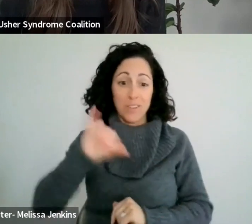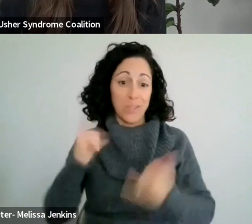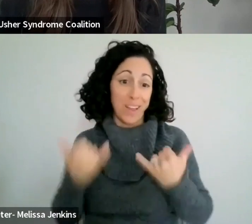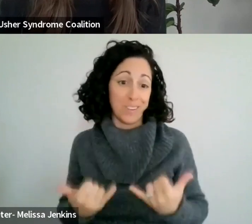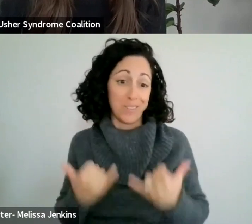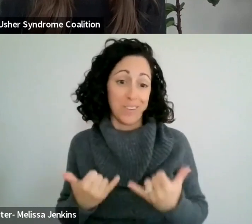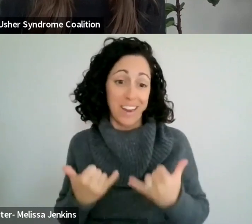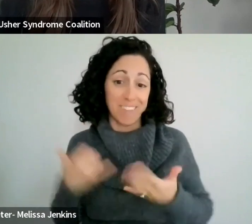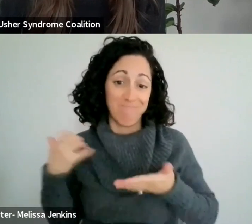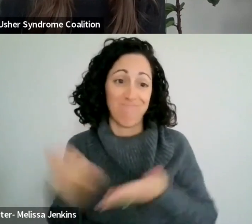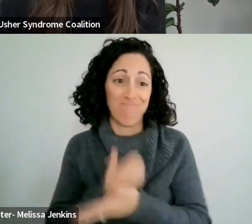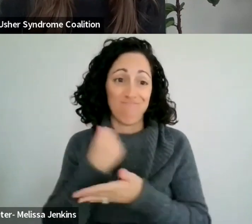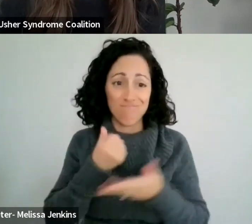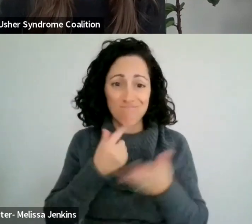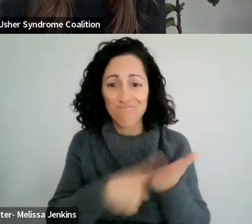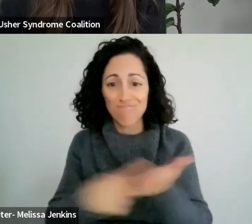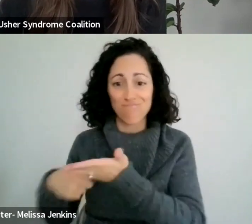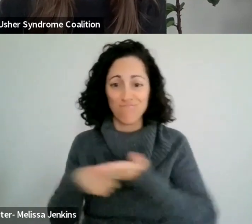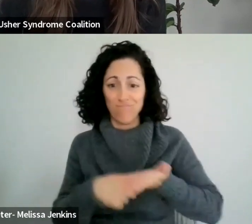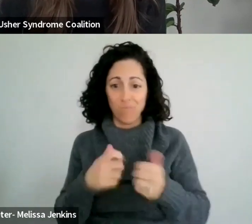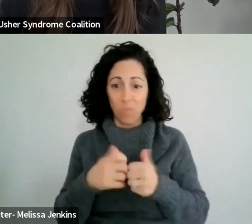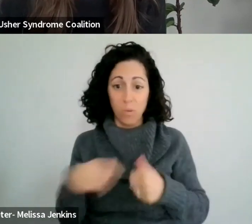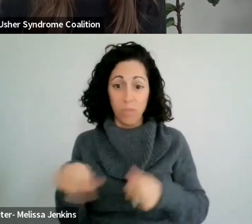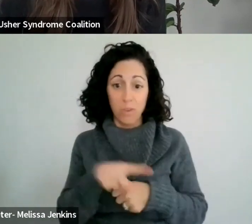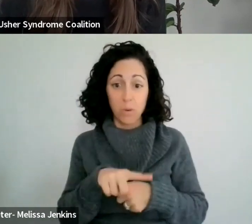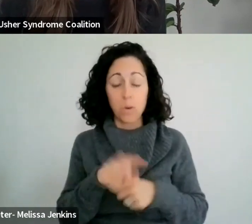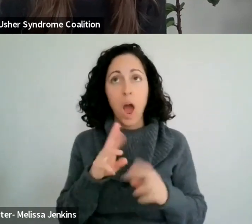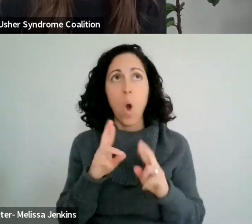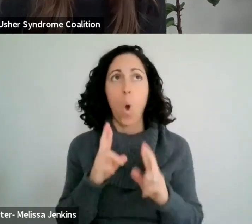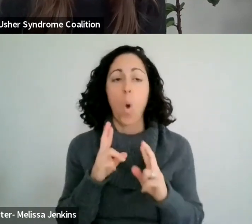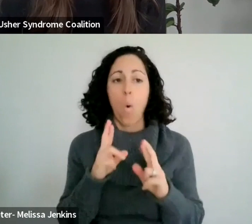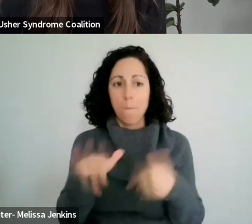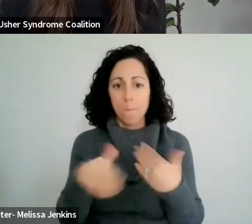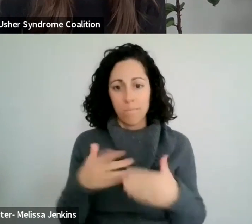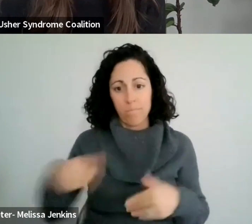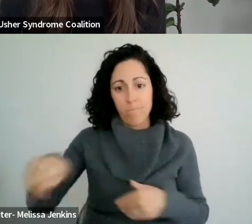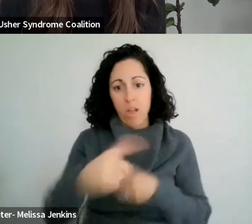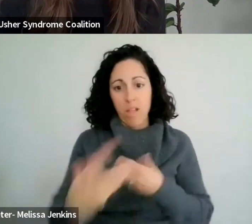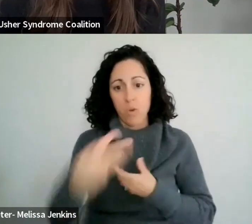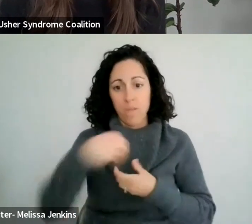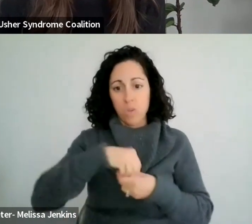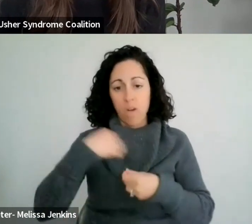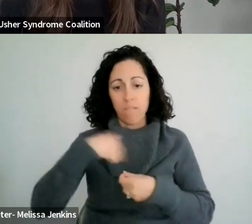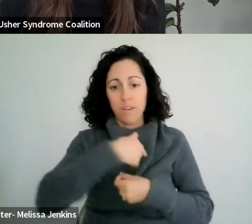utilizing to see if we can get you into our trials. It is worth noting, at ProQR, we found